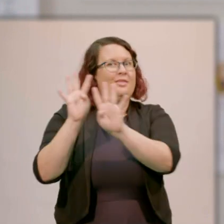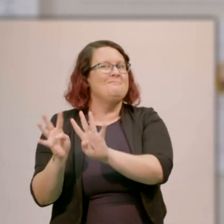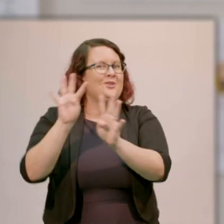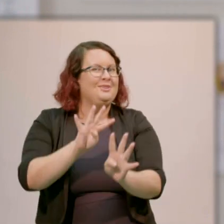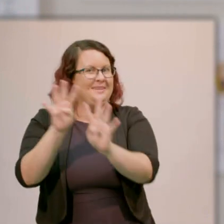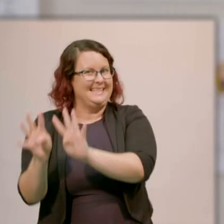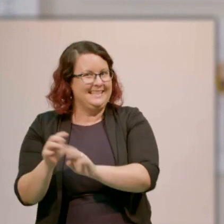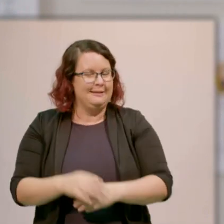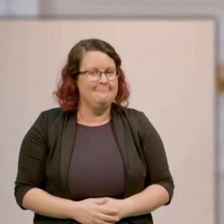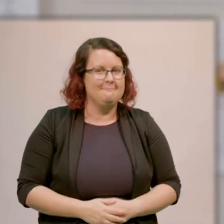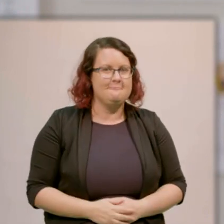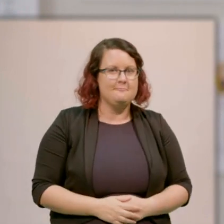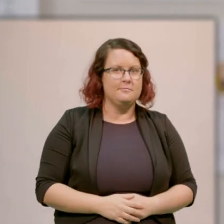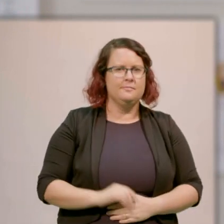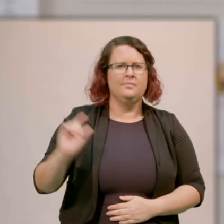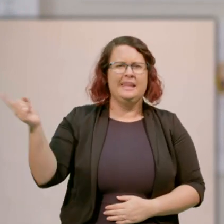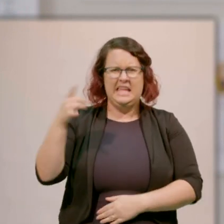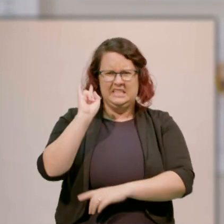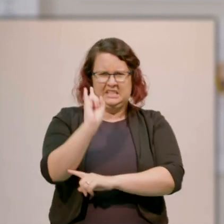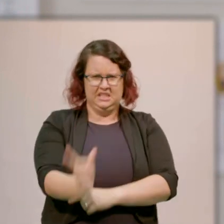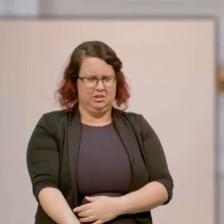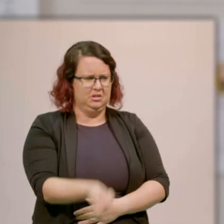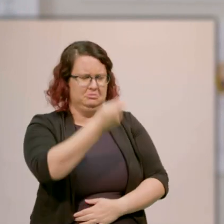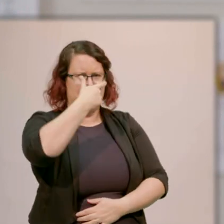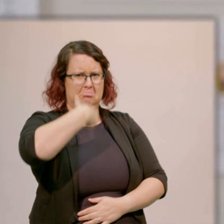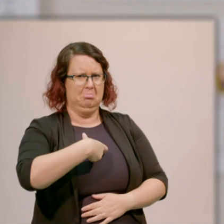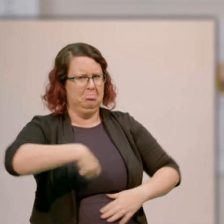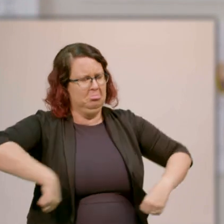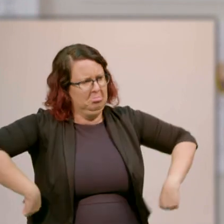Cinders looked on with a big, angry frown. She worried about what would be said,